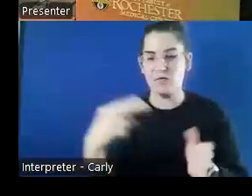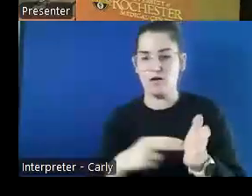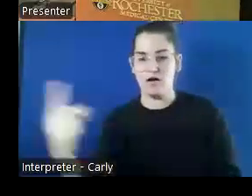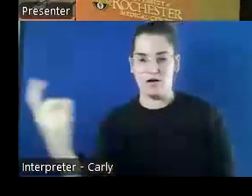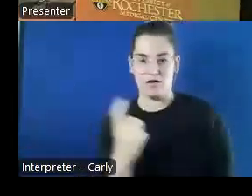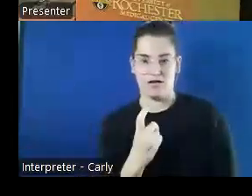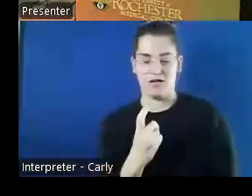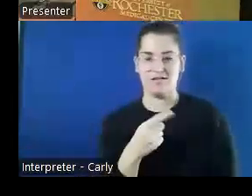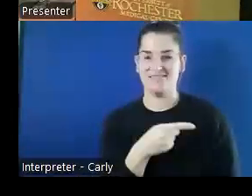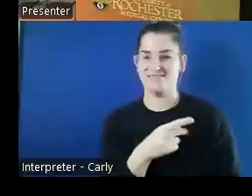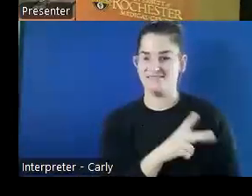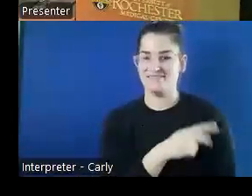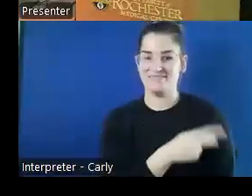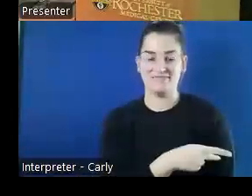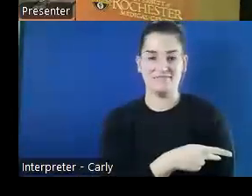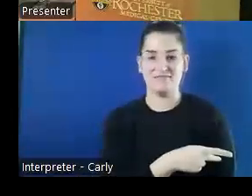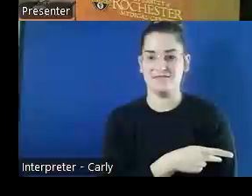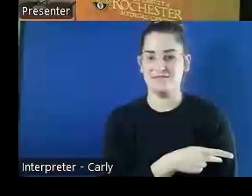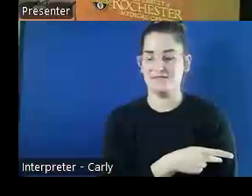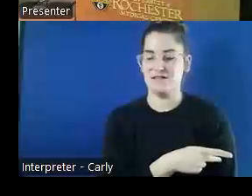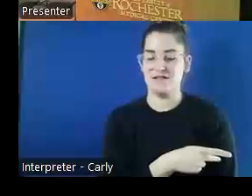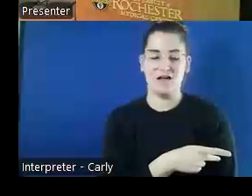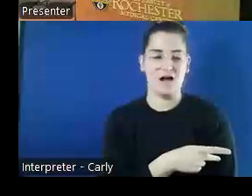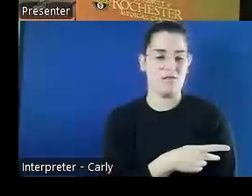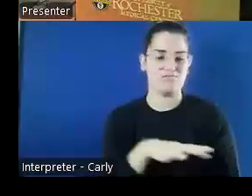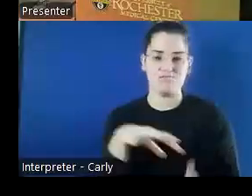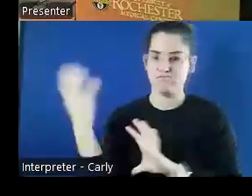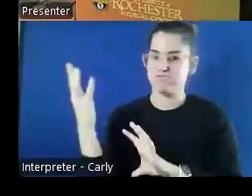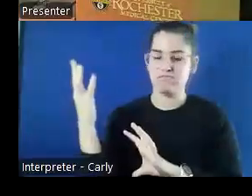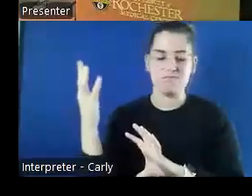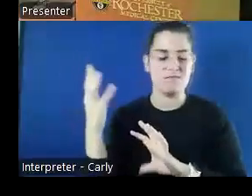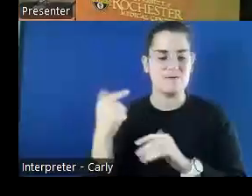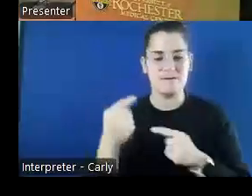patient is just like really disregulated just like having a really hard time out in the millu and I